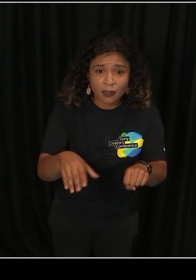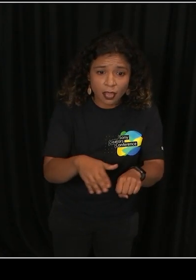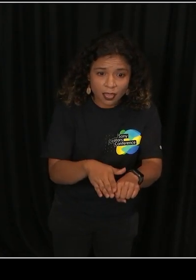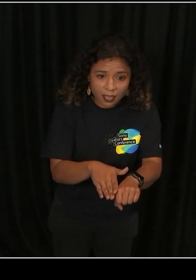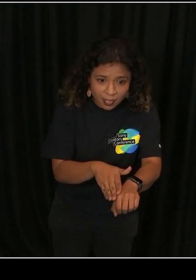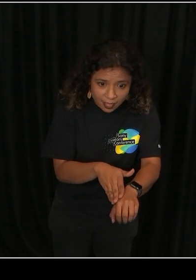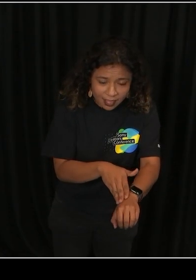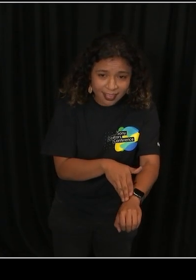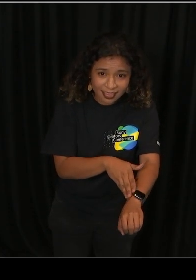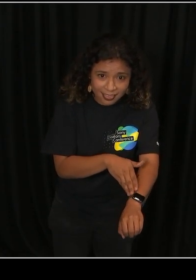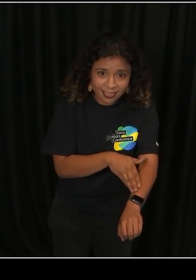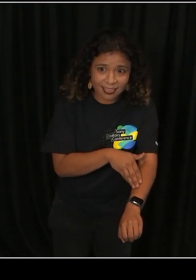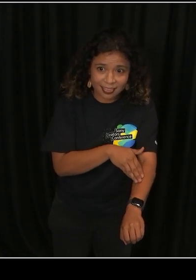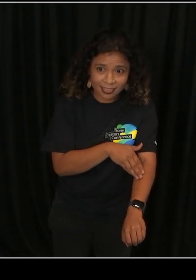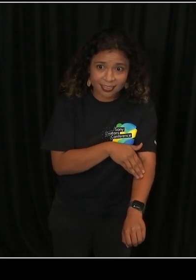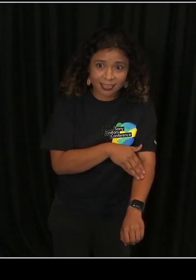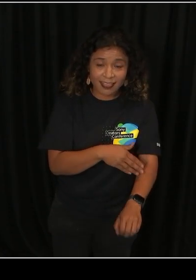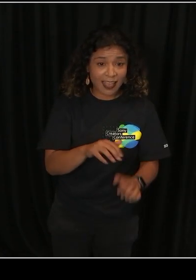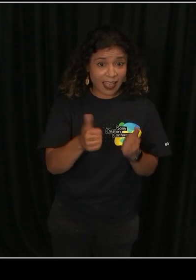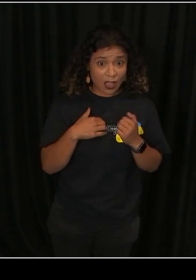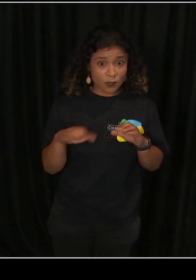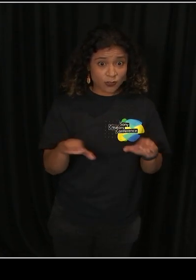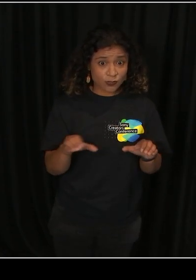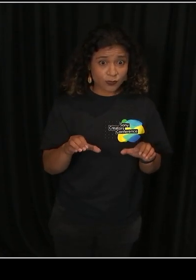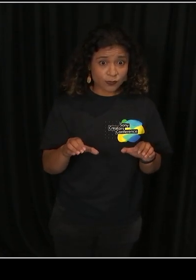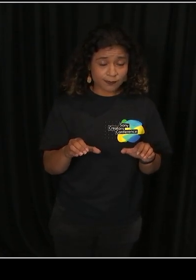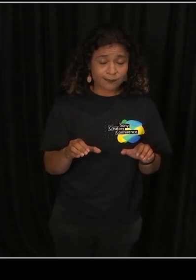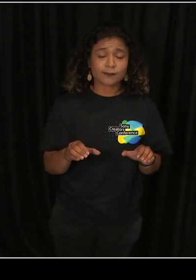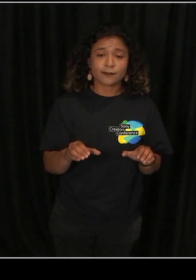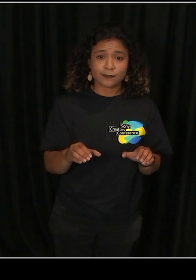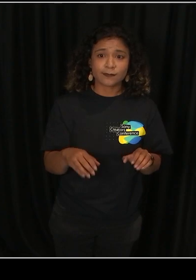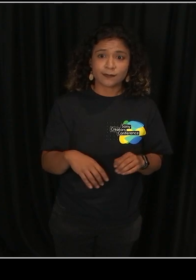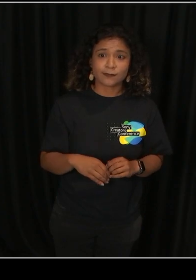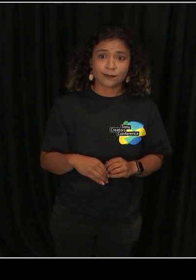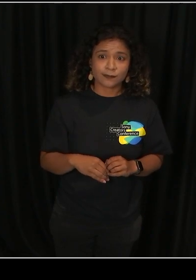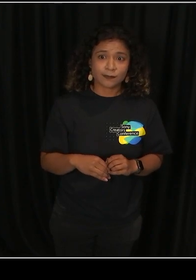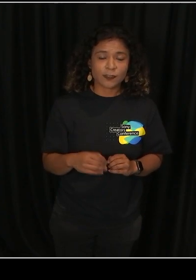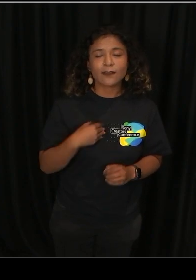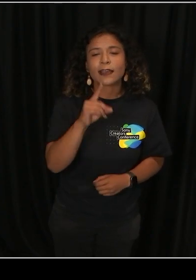And so the way we do this, there's there's a bit of data processing behind.